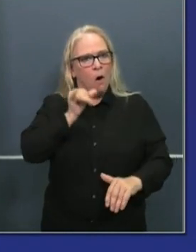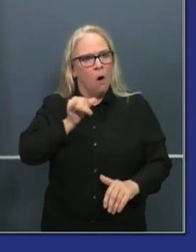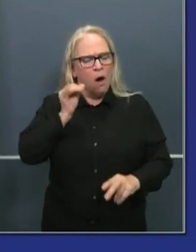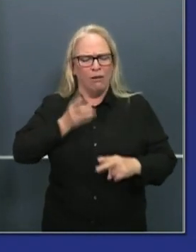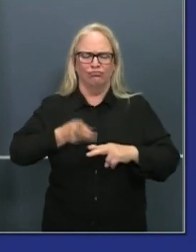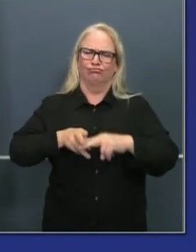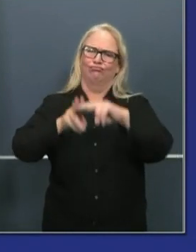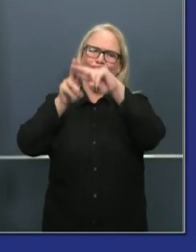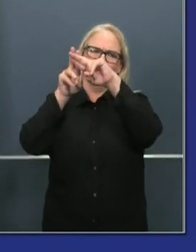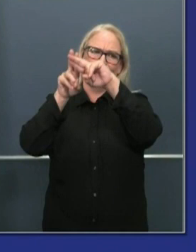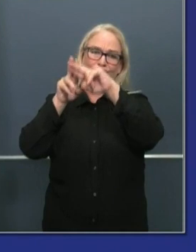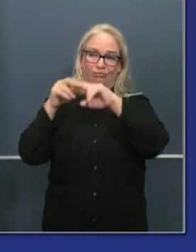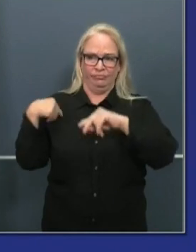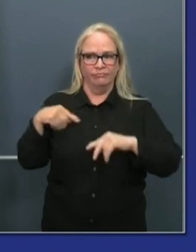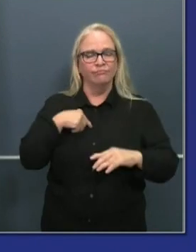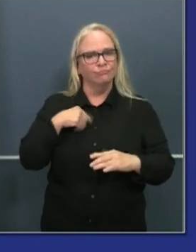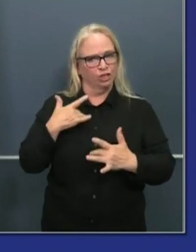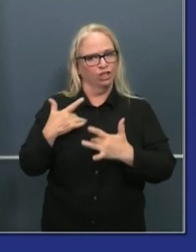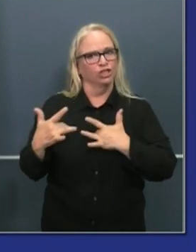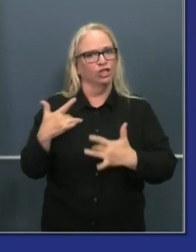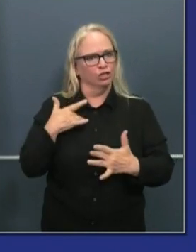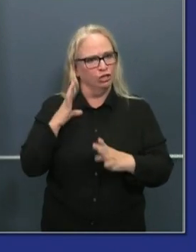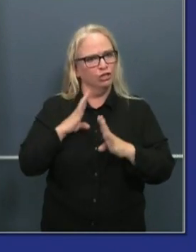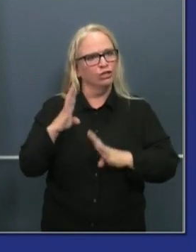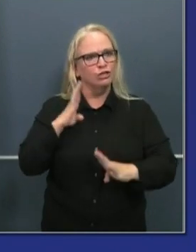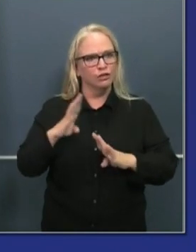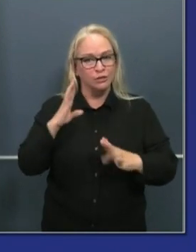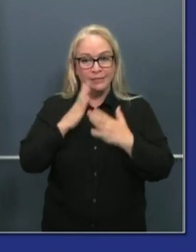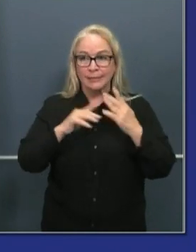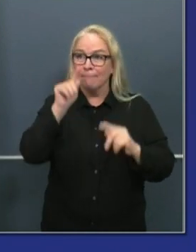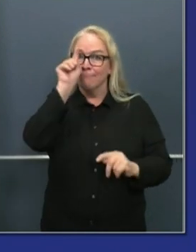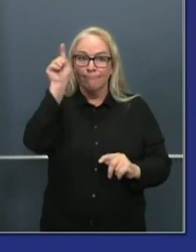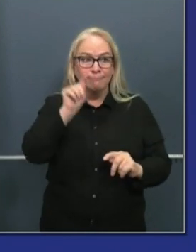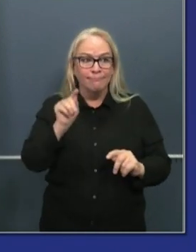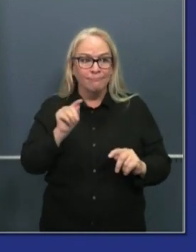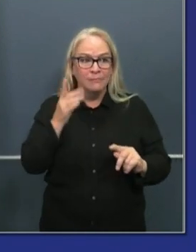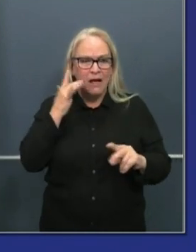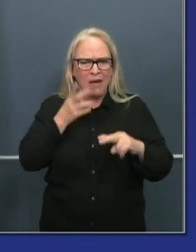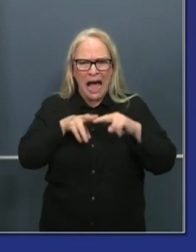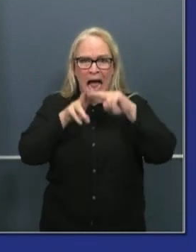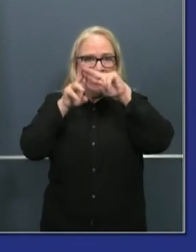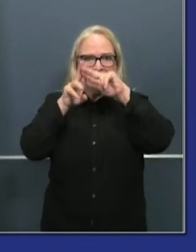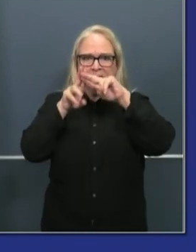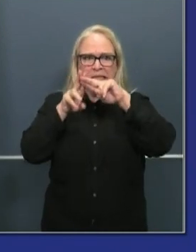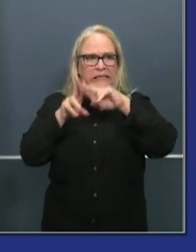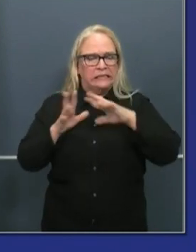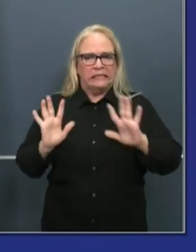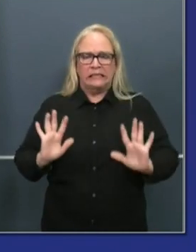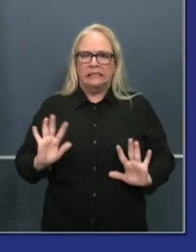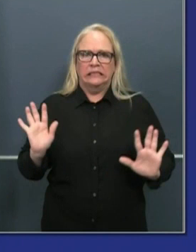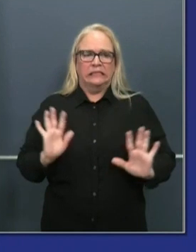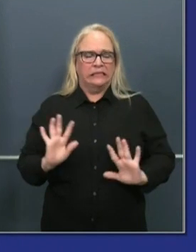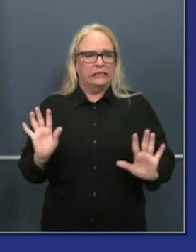THAT CONTINUE TO PERSIST ABOUT THE STATE OF CALIFORNIA THAT COMPEL US TO MAKE THESE DECISIONS. THE BOTTOM LINE IS THE SPREAD OF THIS VIRUS CONTINUES AT A RATE THAT IS PARTICULARLY CONCERNING.